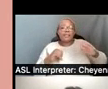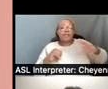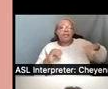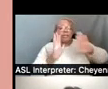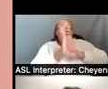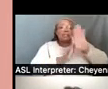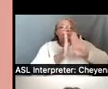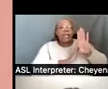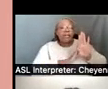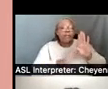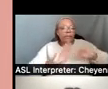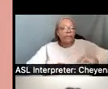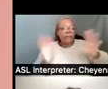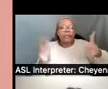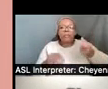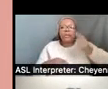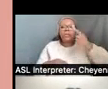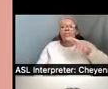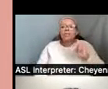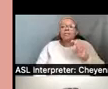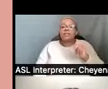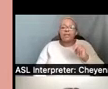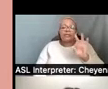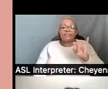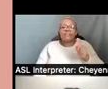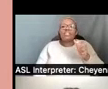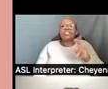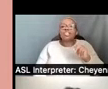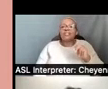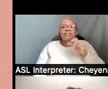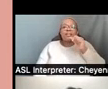fully developed the film. We know non-fiction doesn't have a linear production.